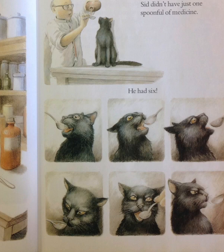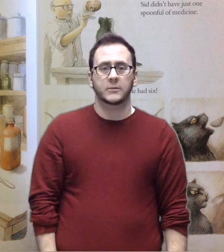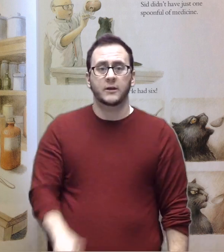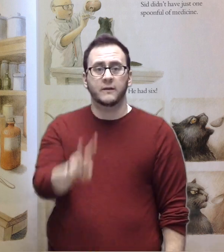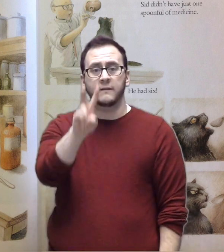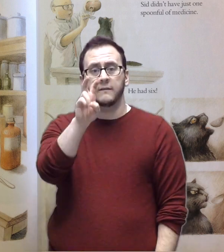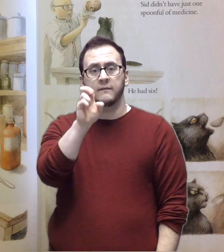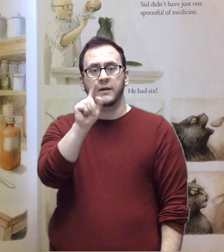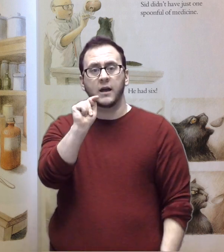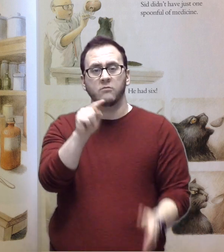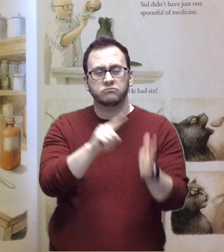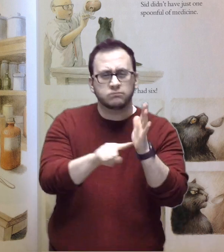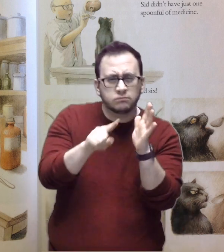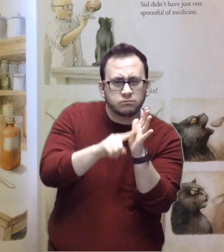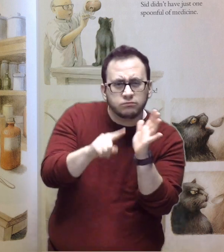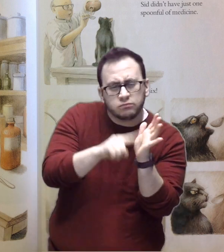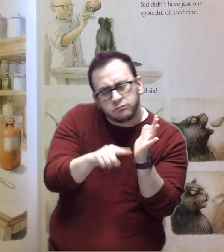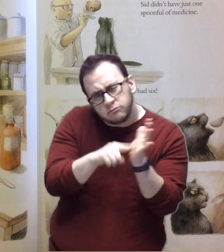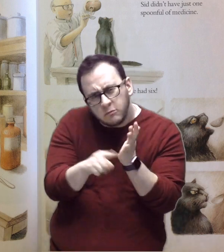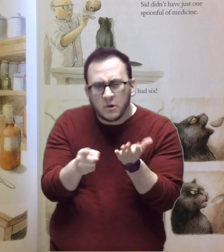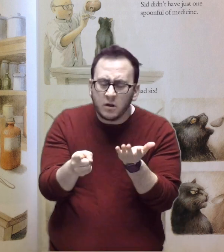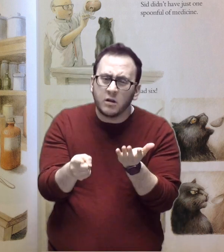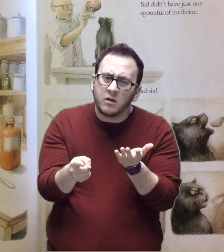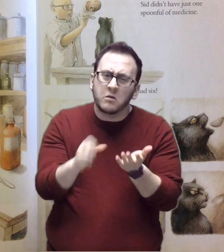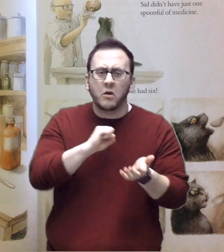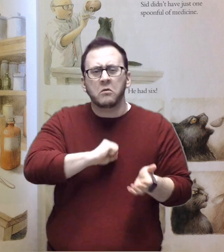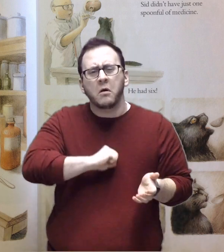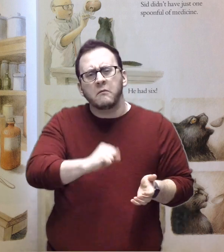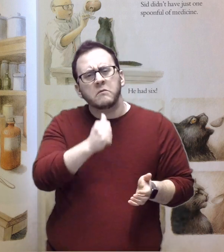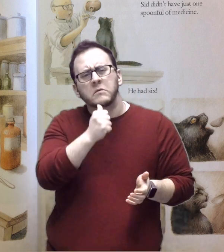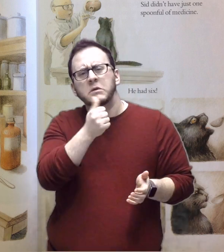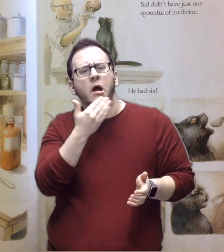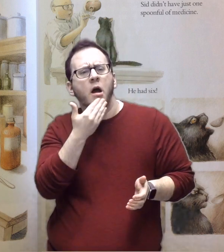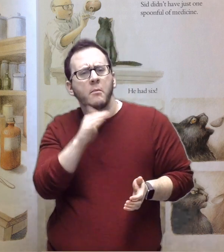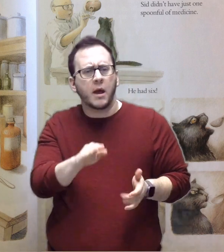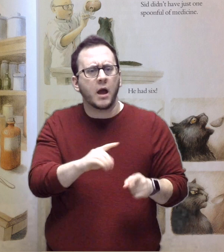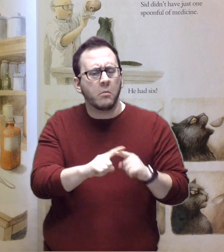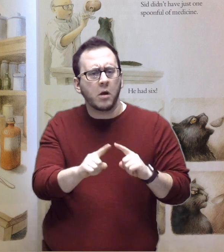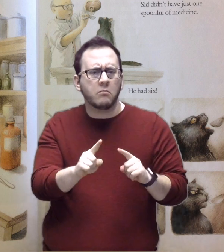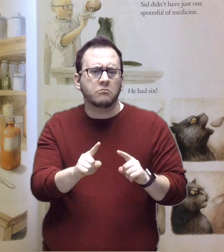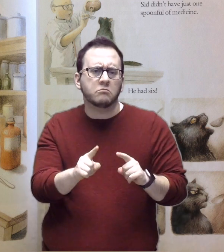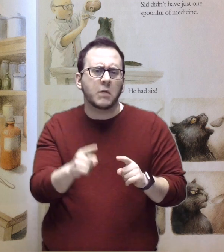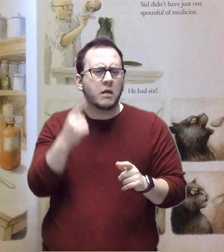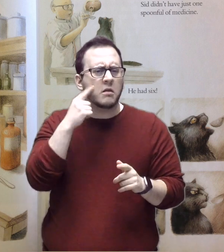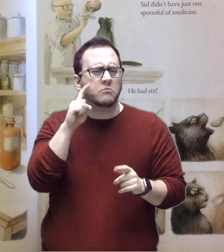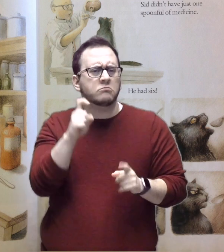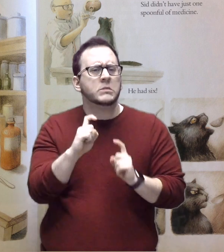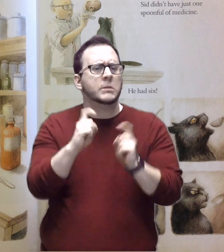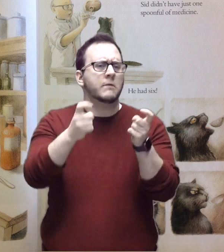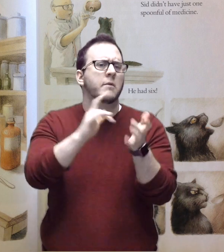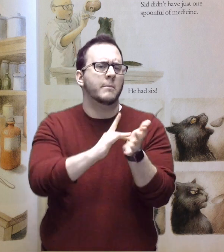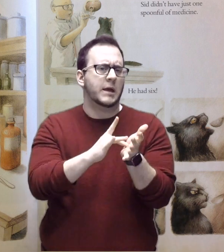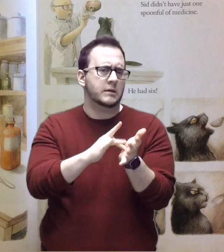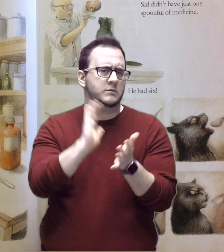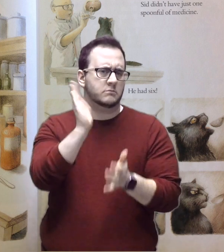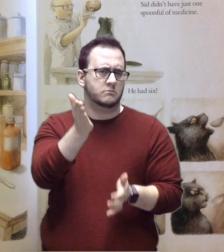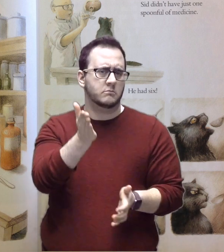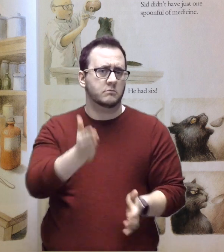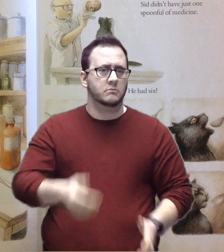The vet said Sid’s cough wasn’t nearly as nasty as it sounded; but, to be on the safe side, he should have a spoonful of medicine.